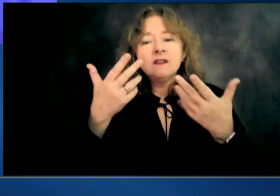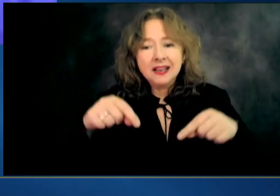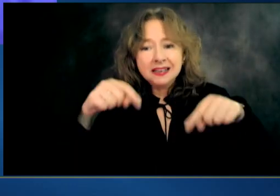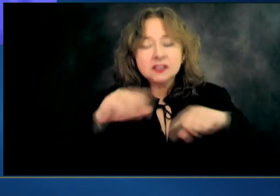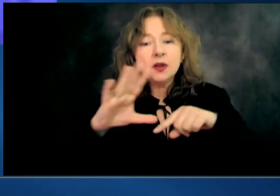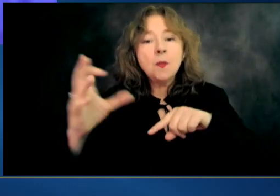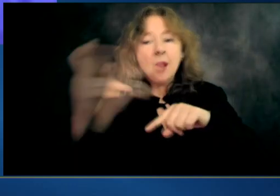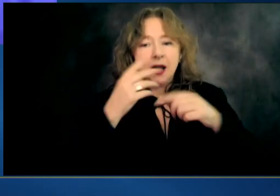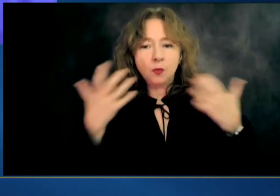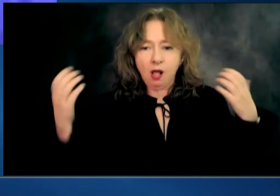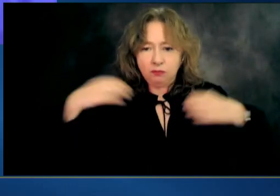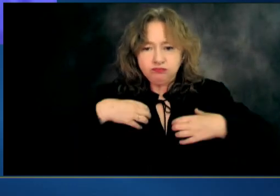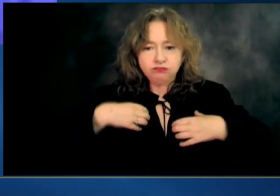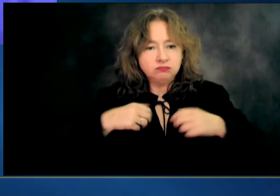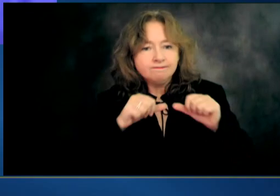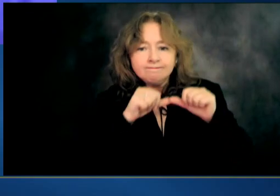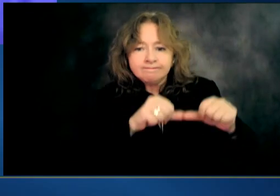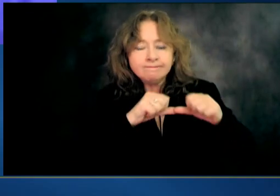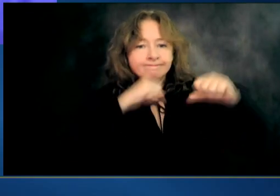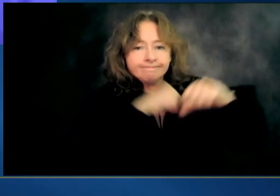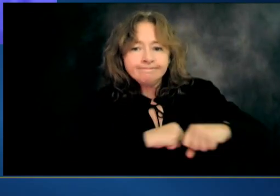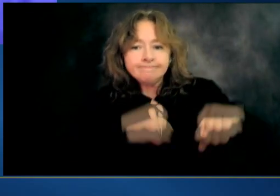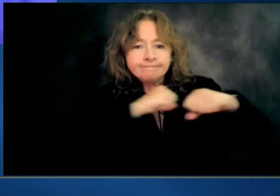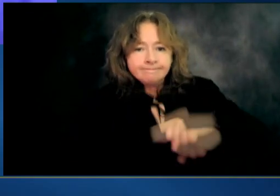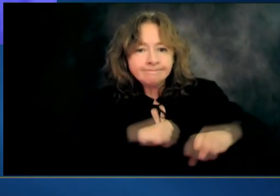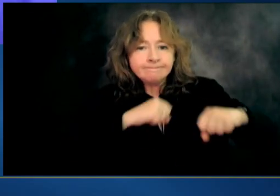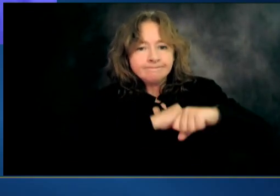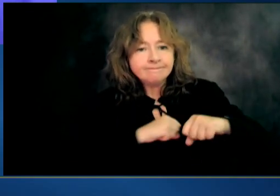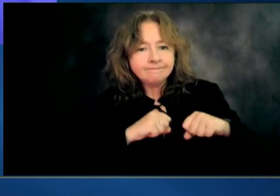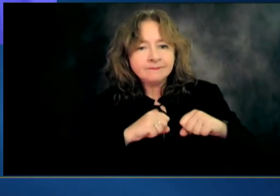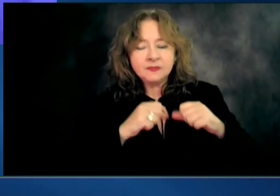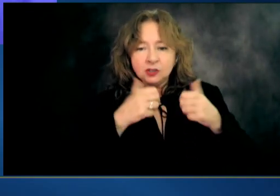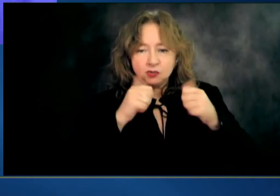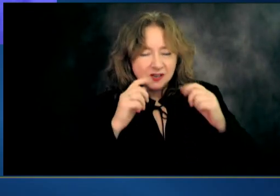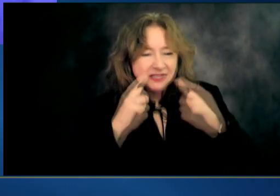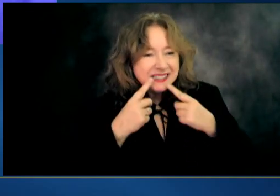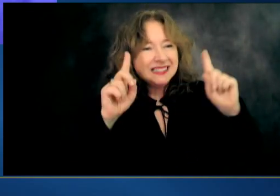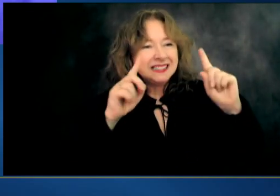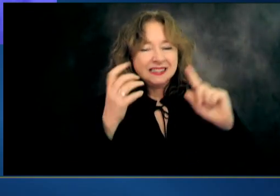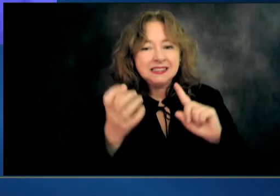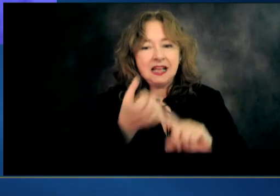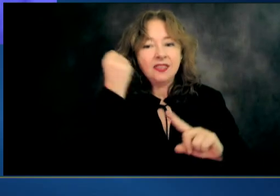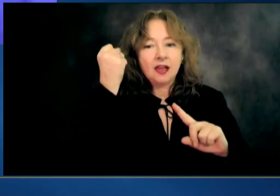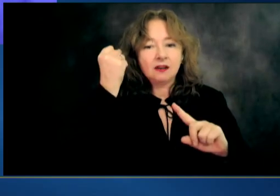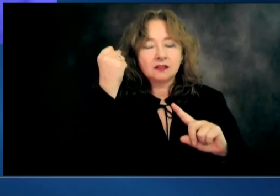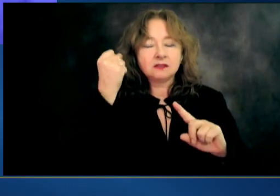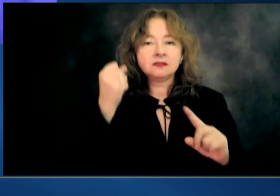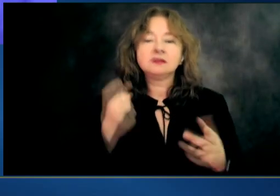fight and fight to make sure we can get there. I think it is important that we recognize the